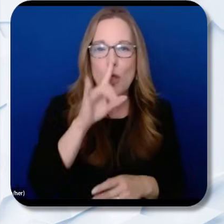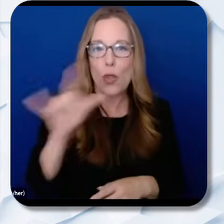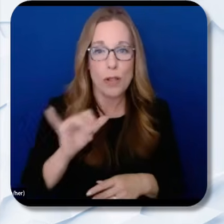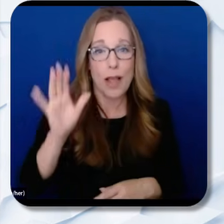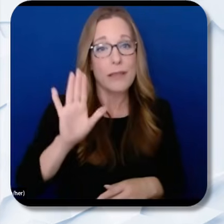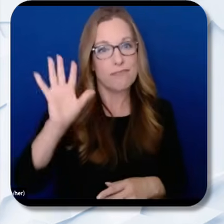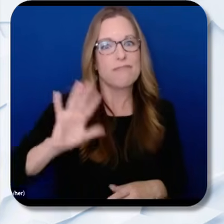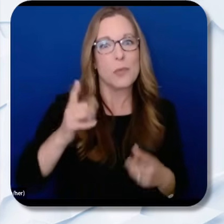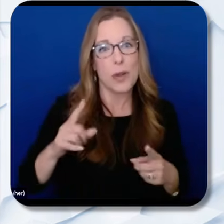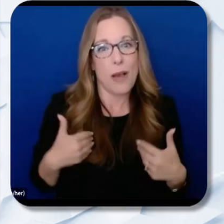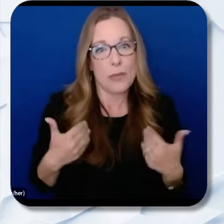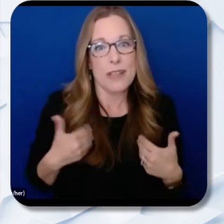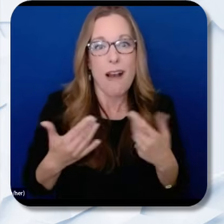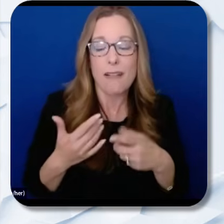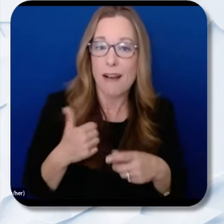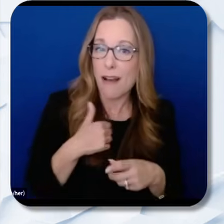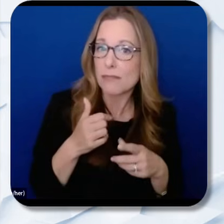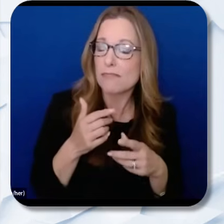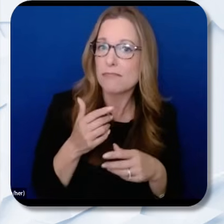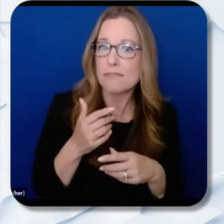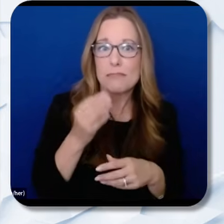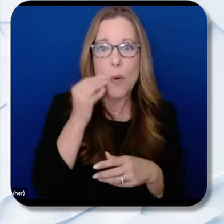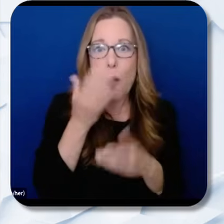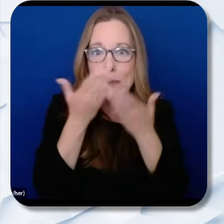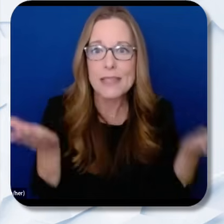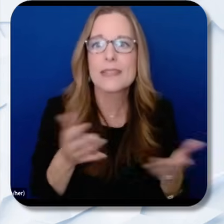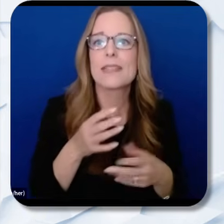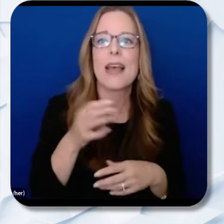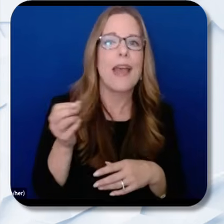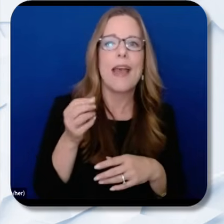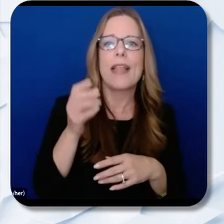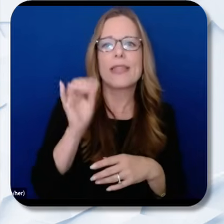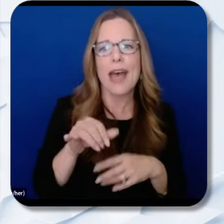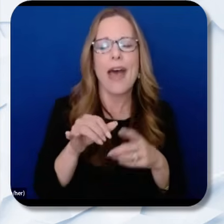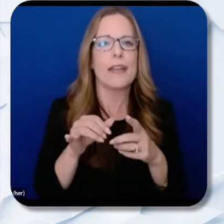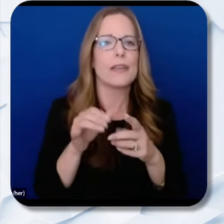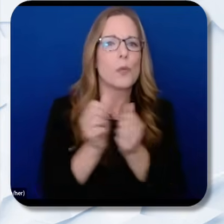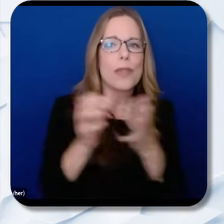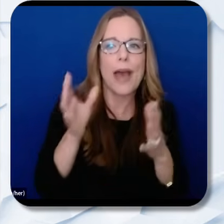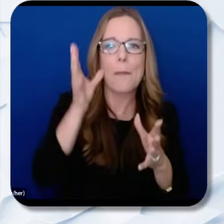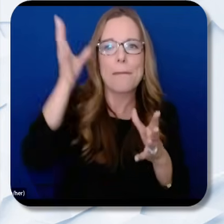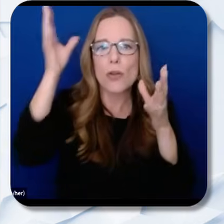And why I think… Schools play such an important role in the broader